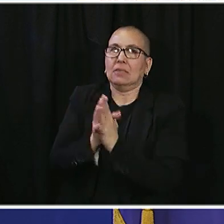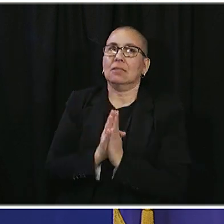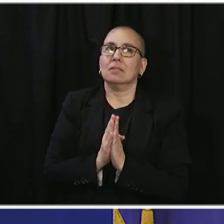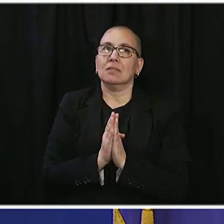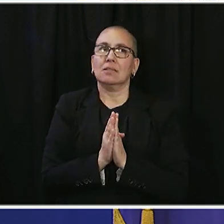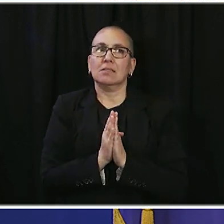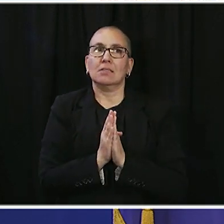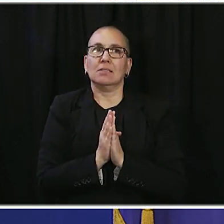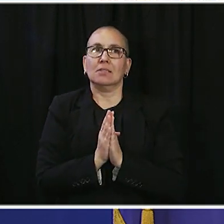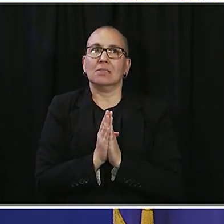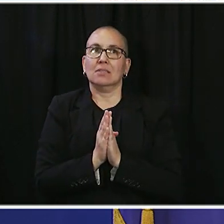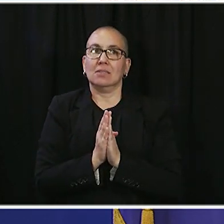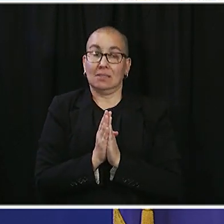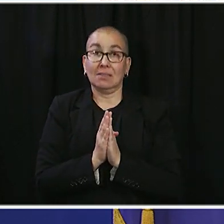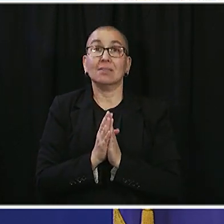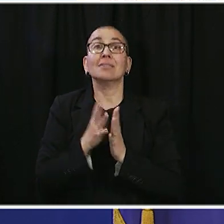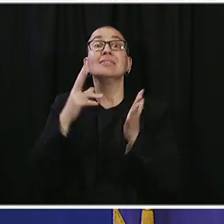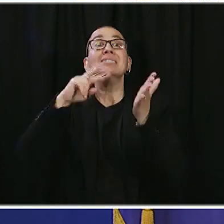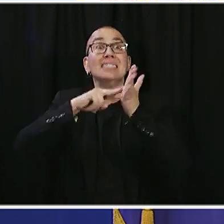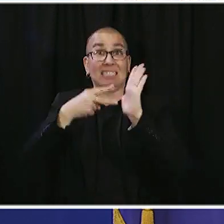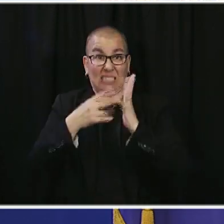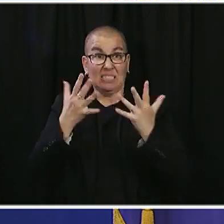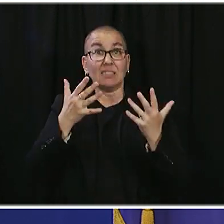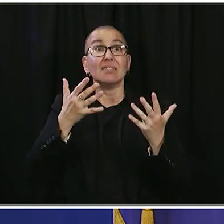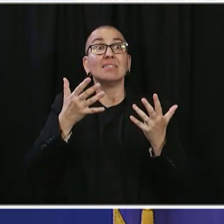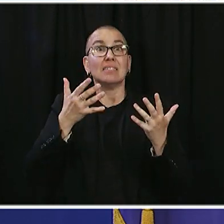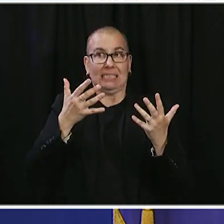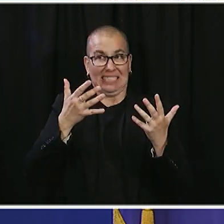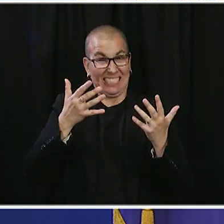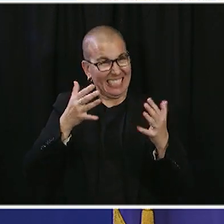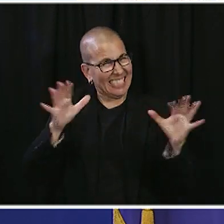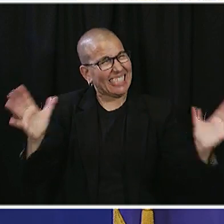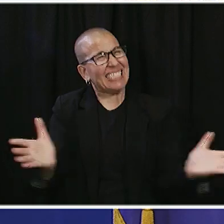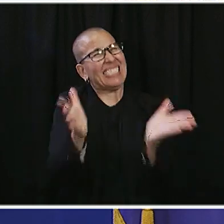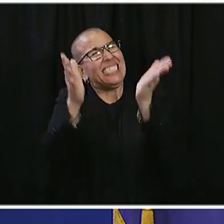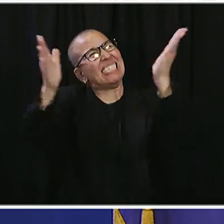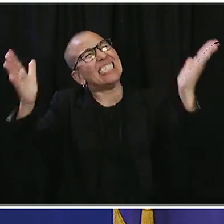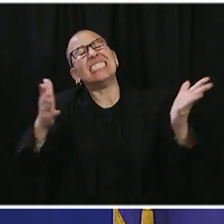THING WE CAN DO IS KEEP SOCIAL DISTANCING, DON'T GET WHERE WE